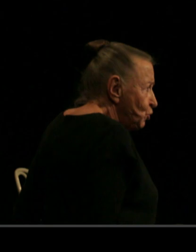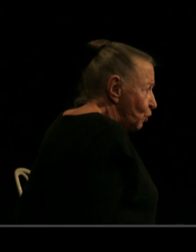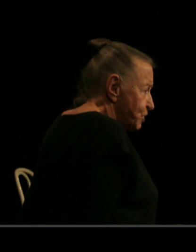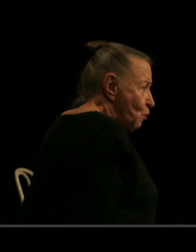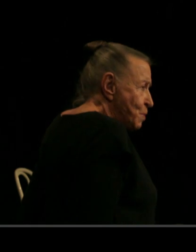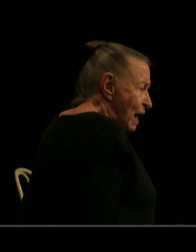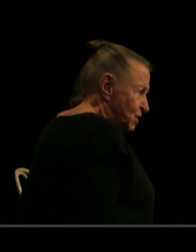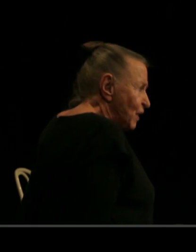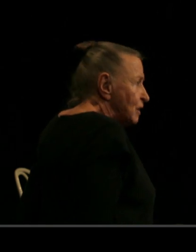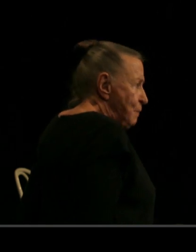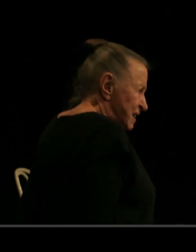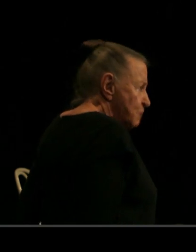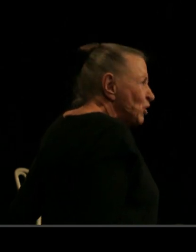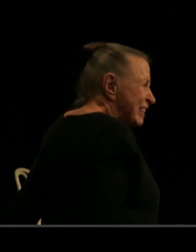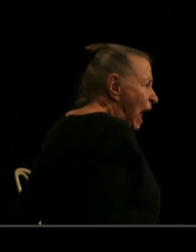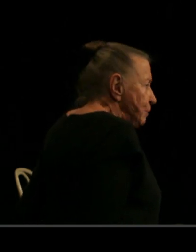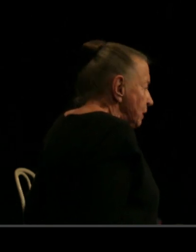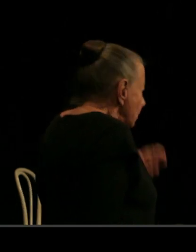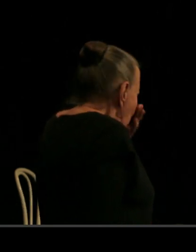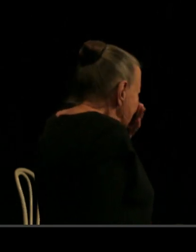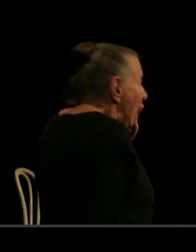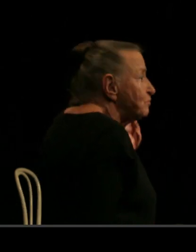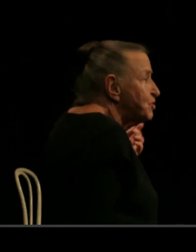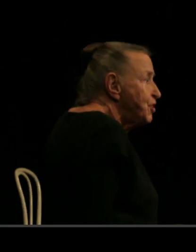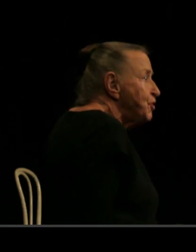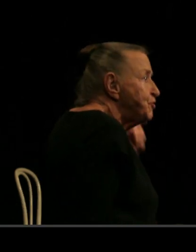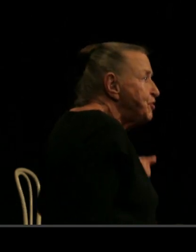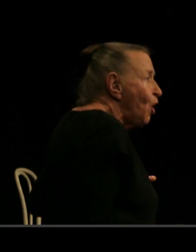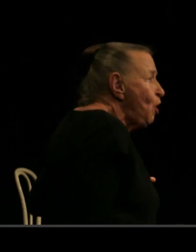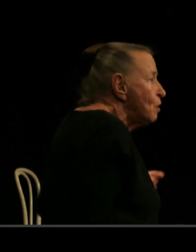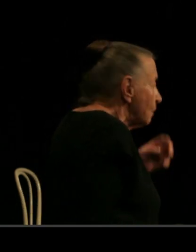the way it always goes. Should we sit quietly?